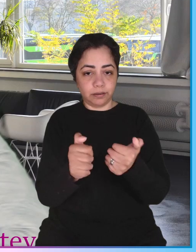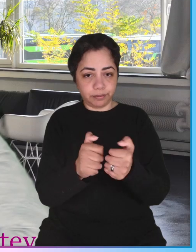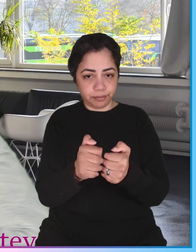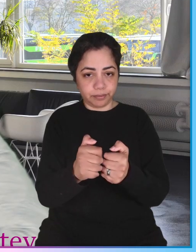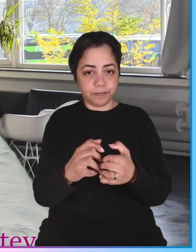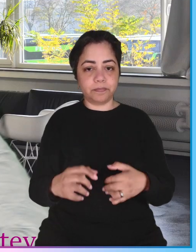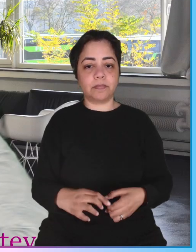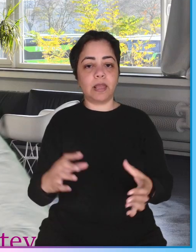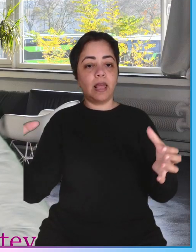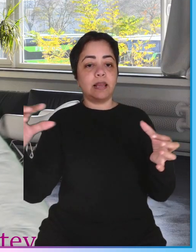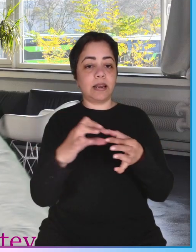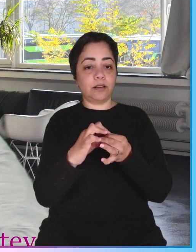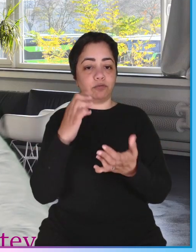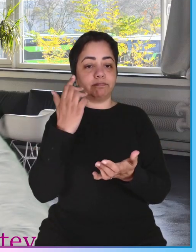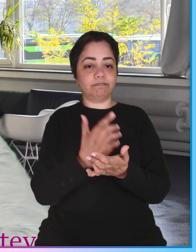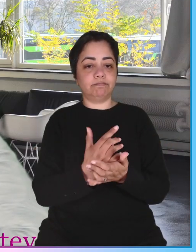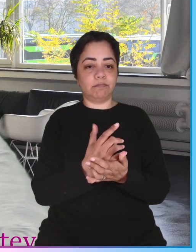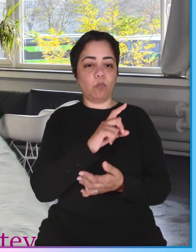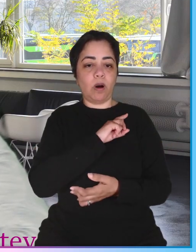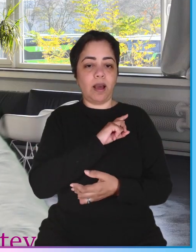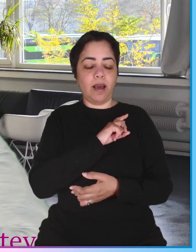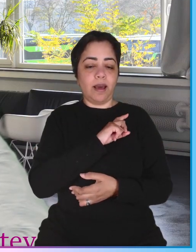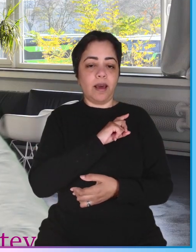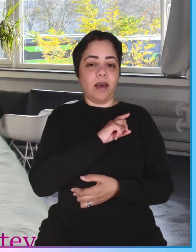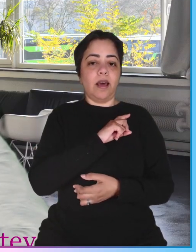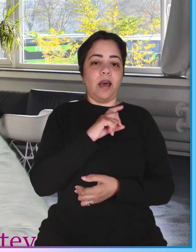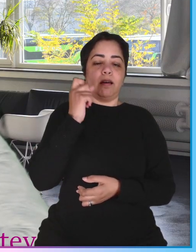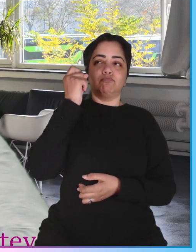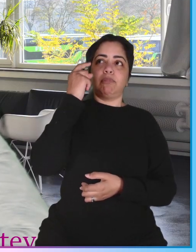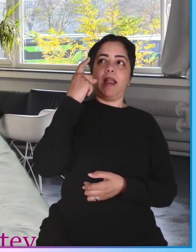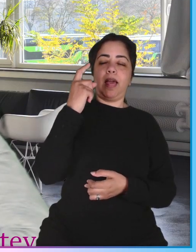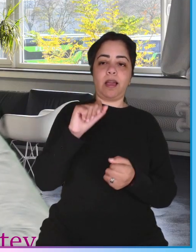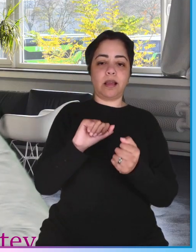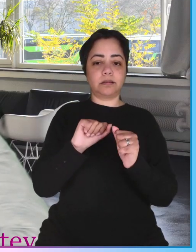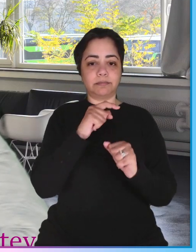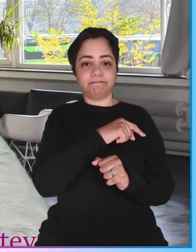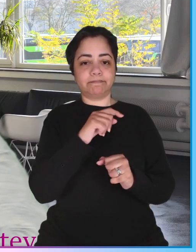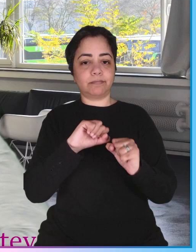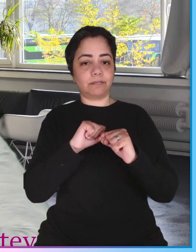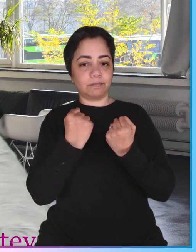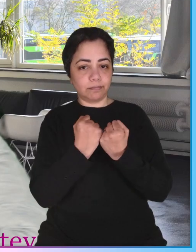and that was our connection point was that he took the time and understanding